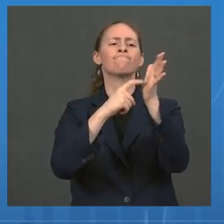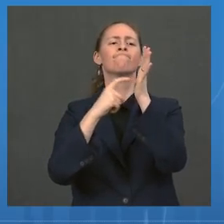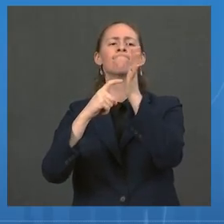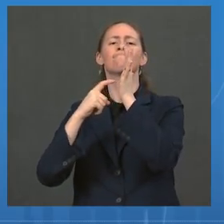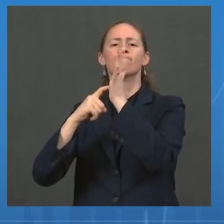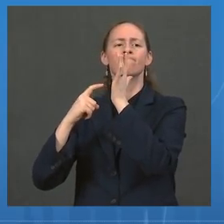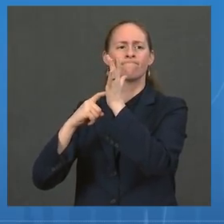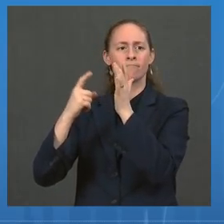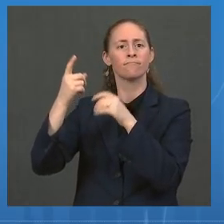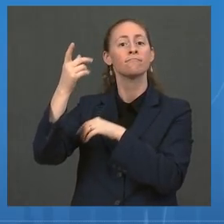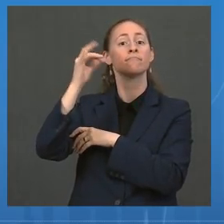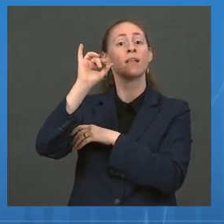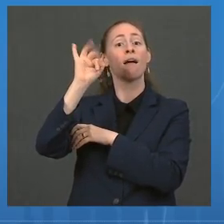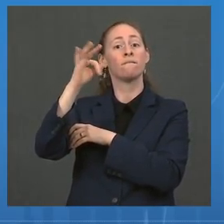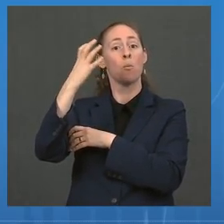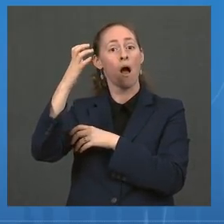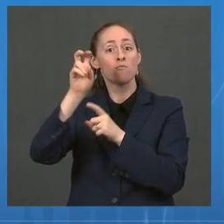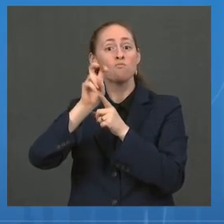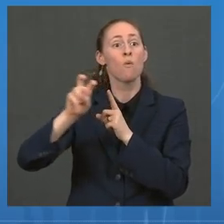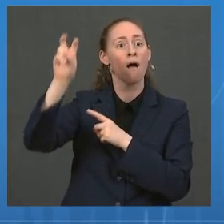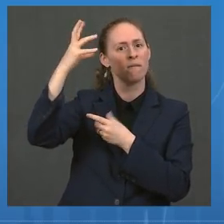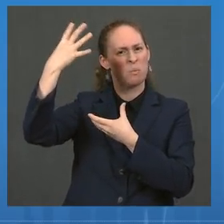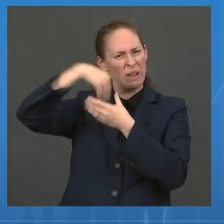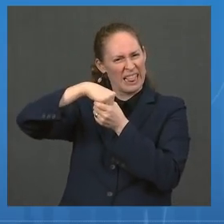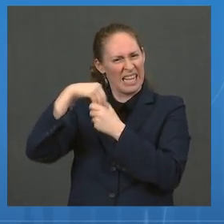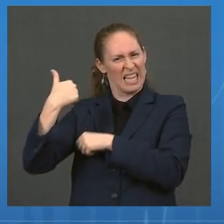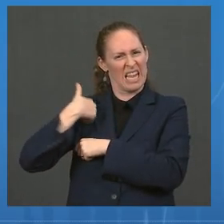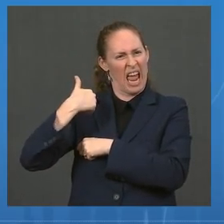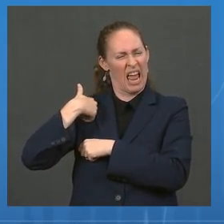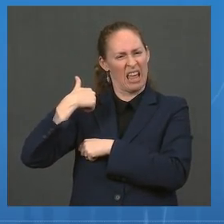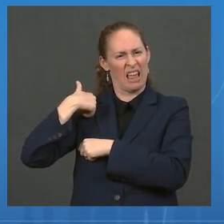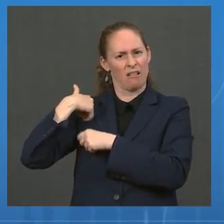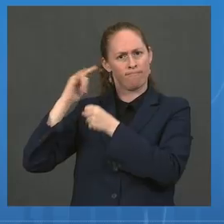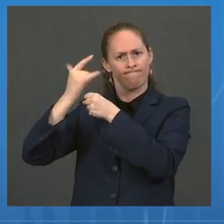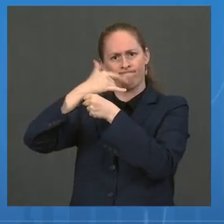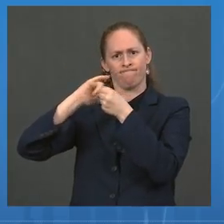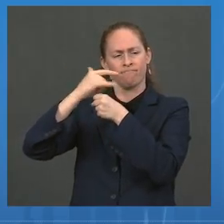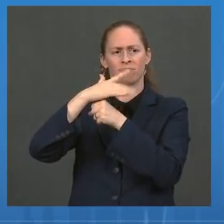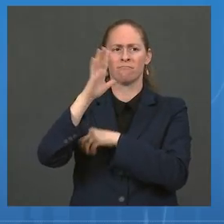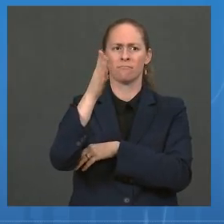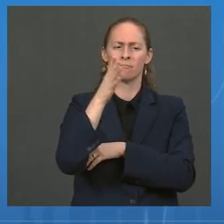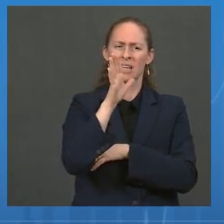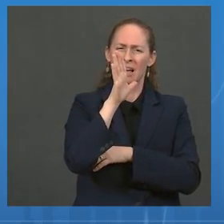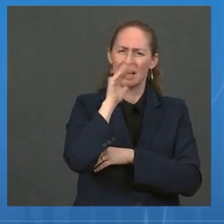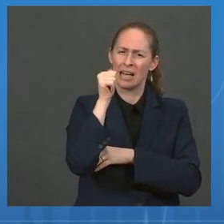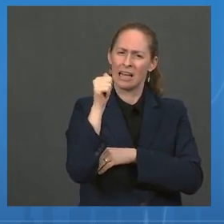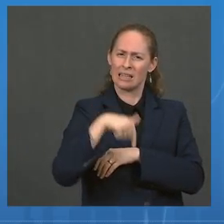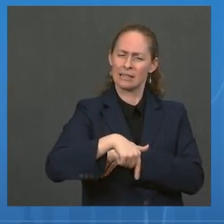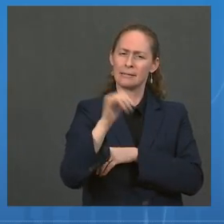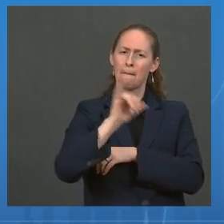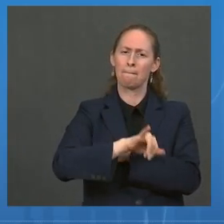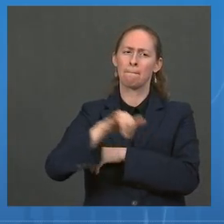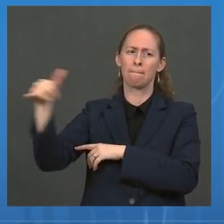Why has the U.S. still not, sort of, taken that step yet, Jeff? Can you speak to, sort of, the policy decision